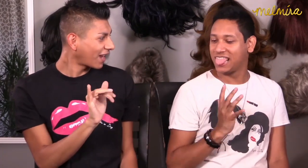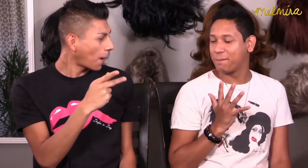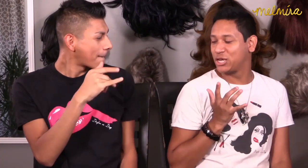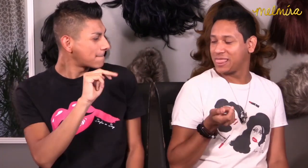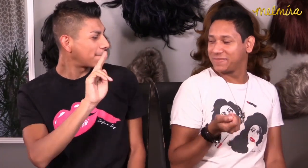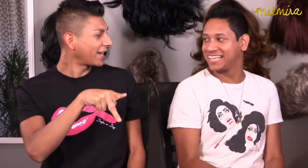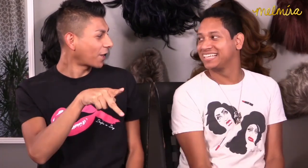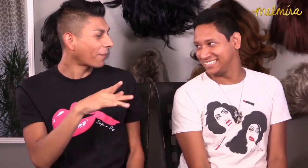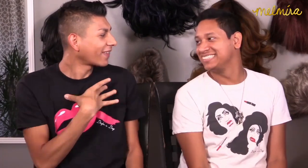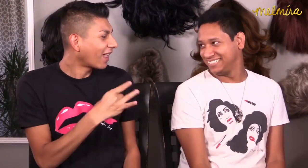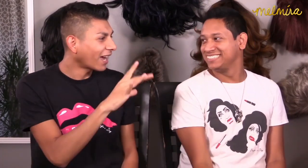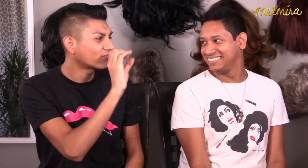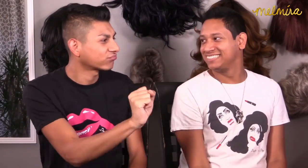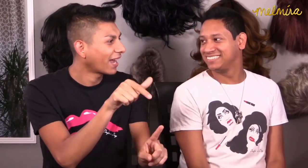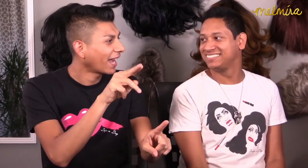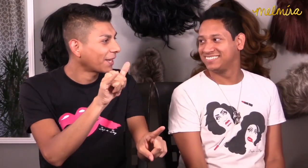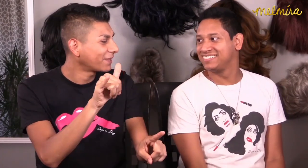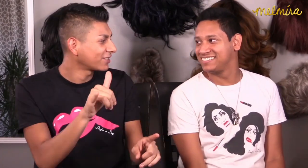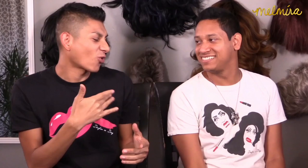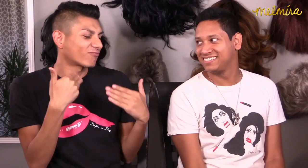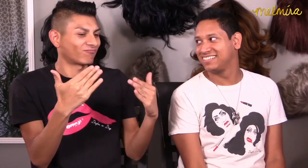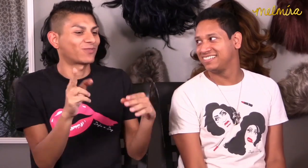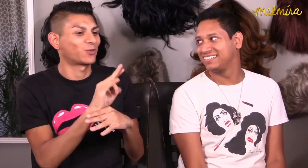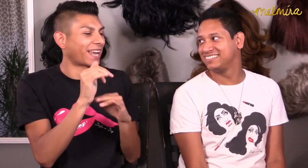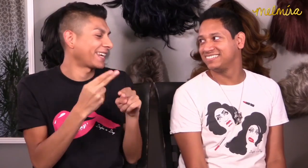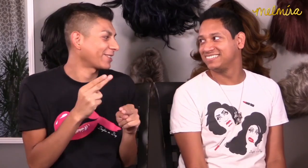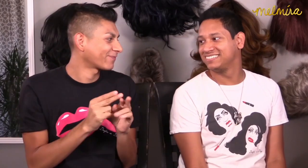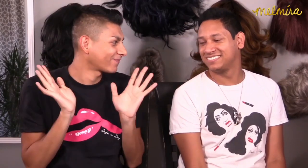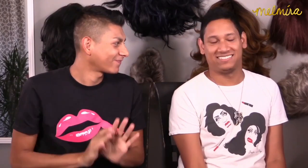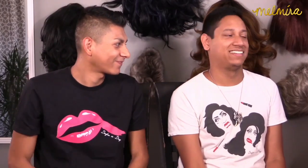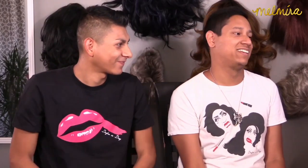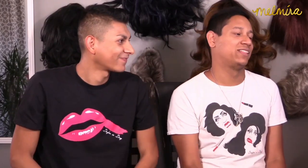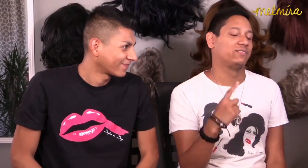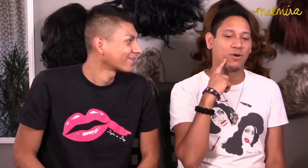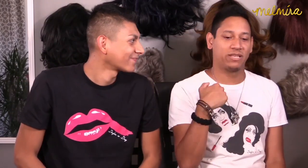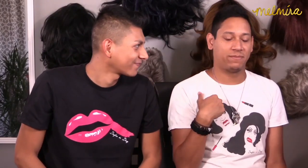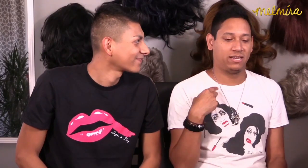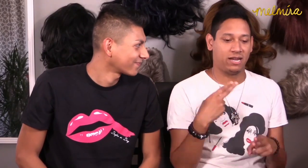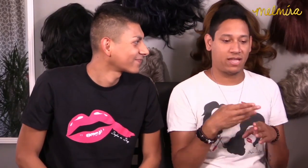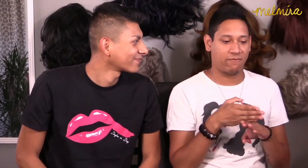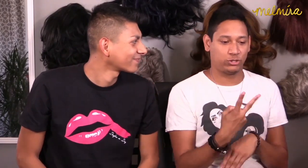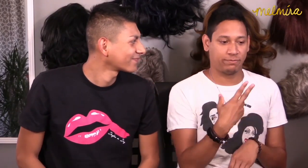Old Hollywood style? Little bit? That, like, Pin Up, like Amy, so I went ahead with that name.